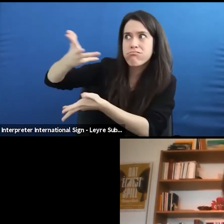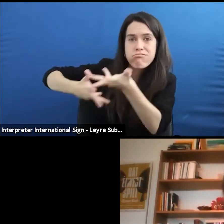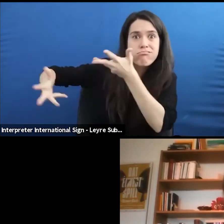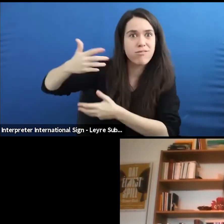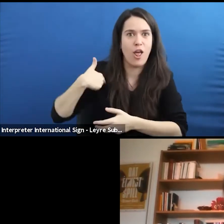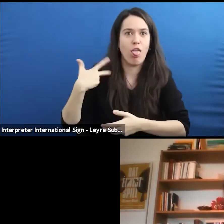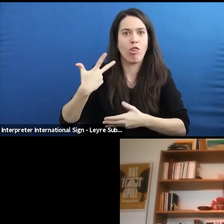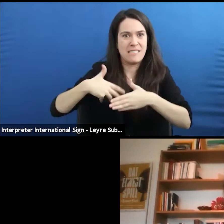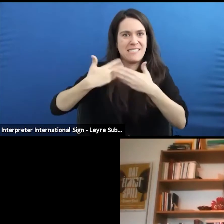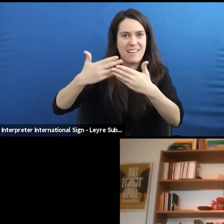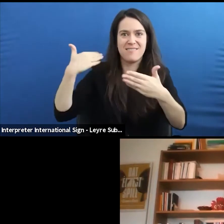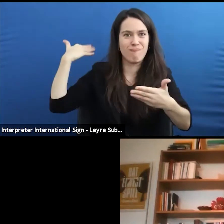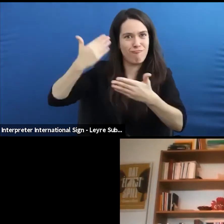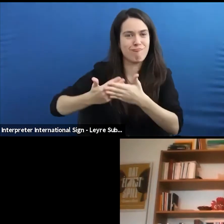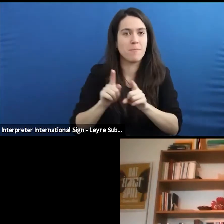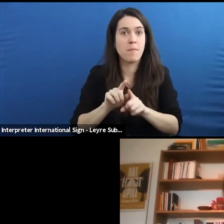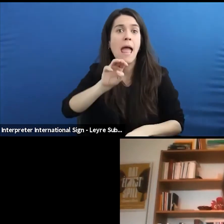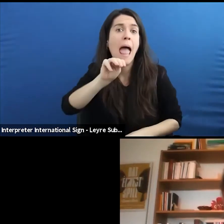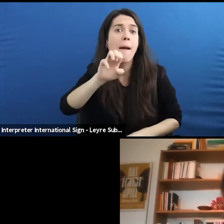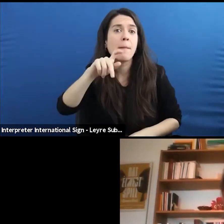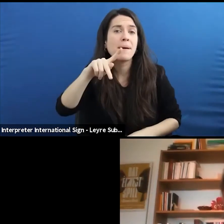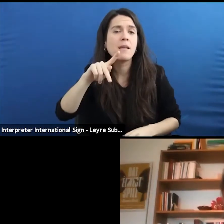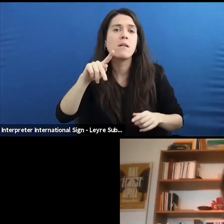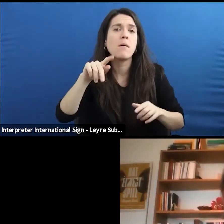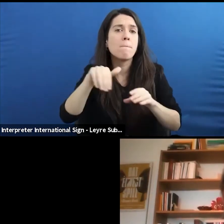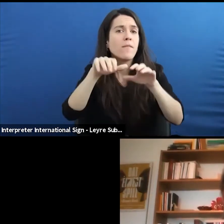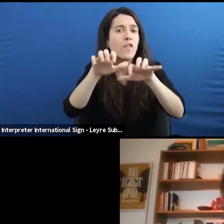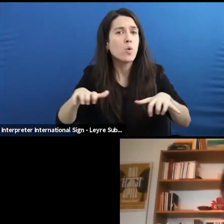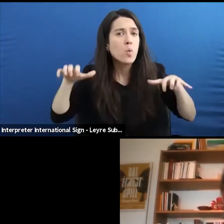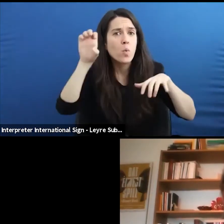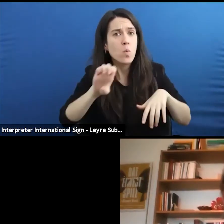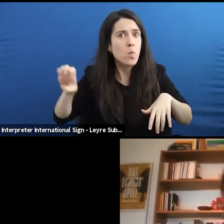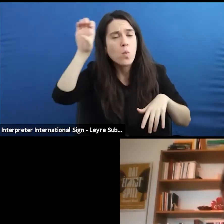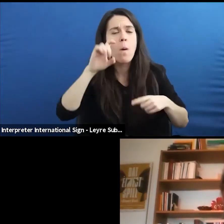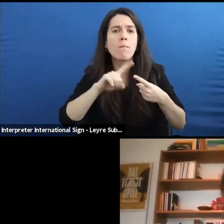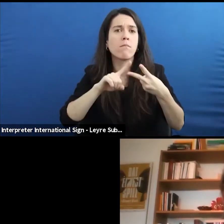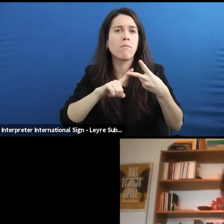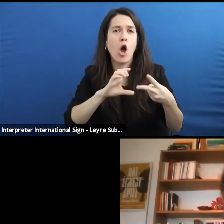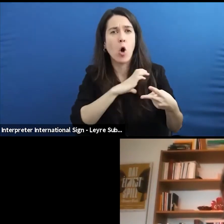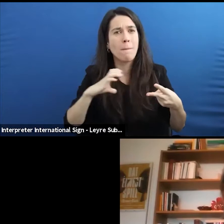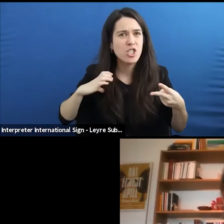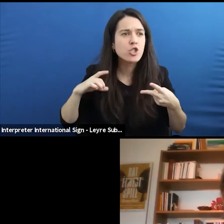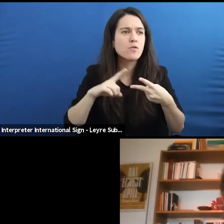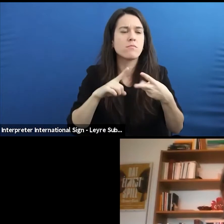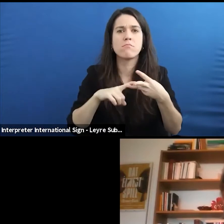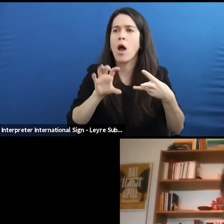MEPs representatives from the European commission, national representatives who have all urged